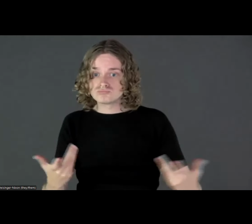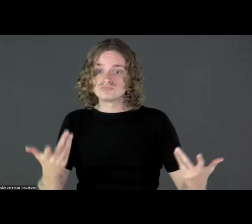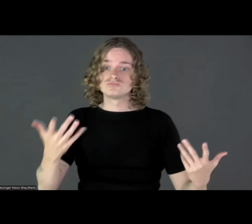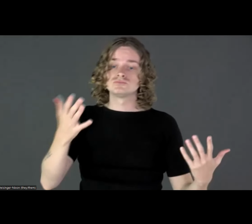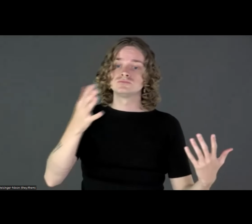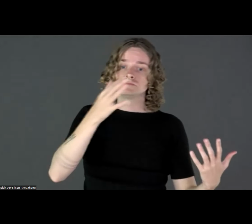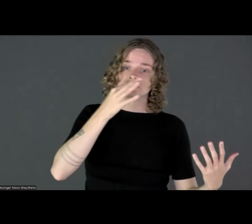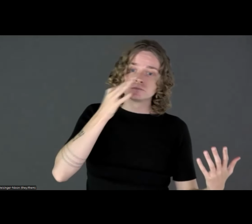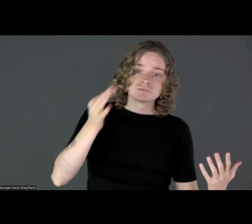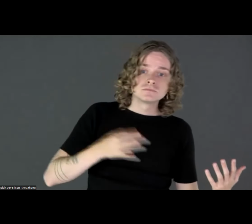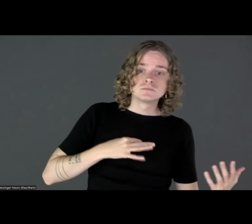Anyone from the speakers?